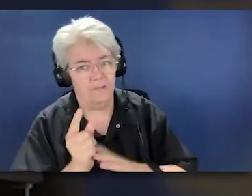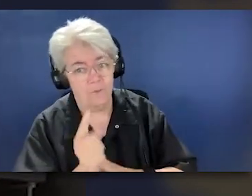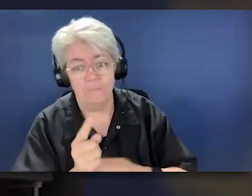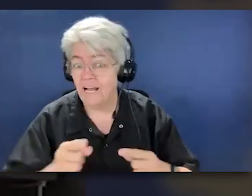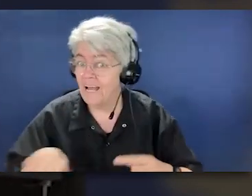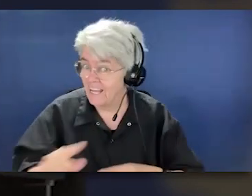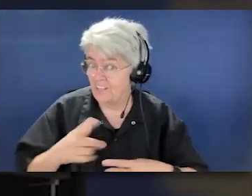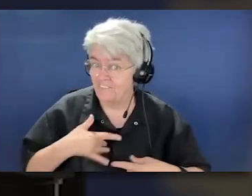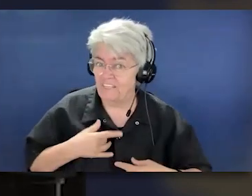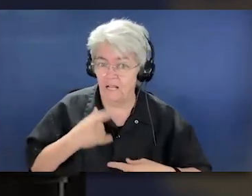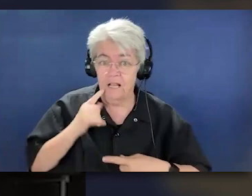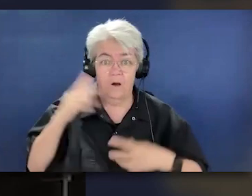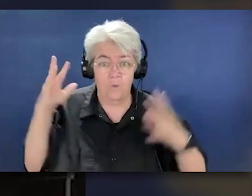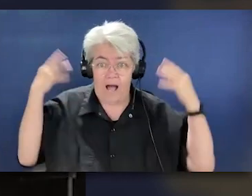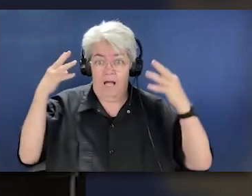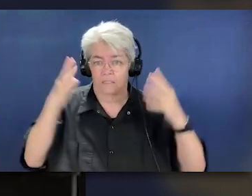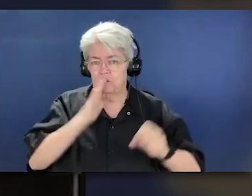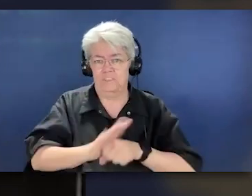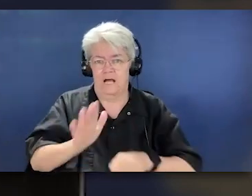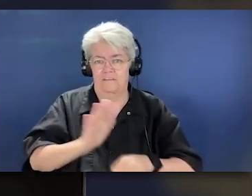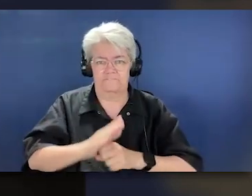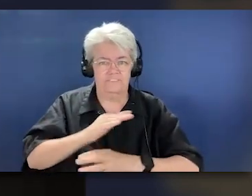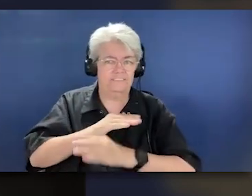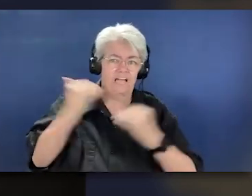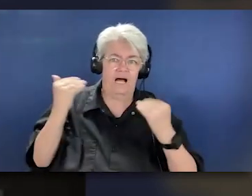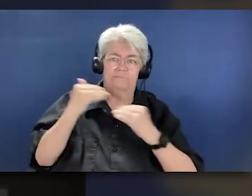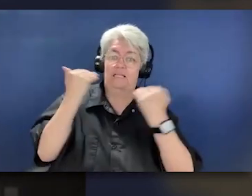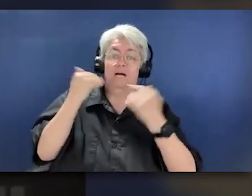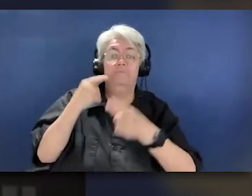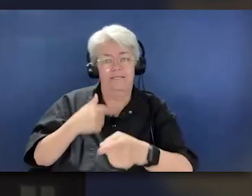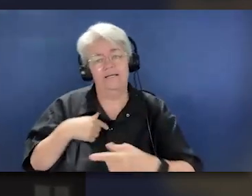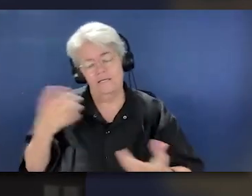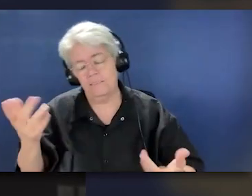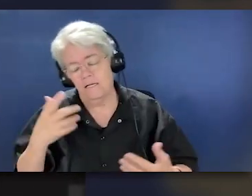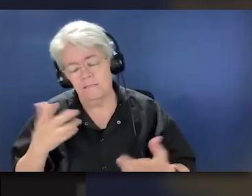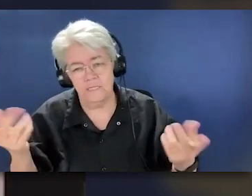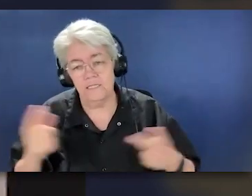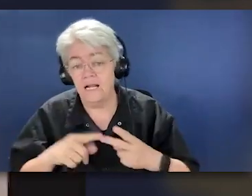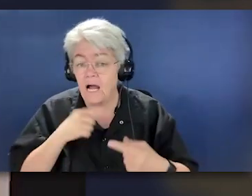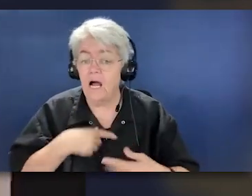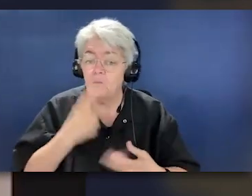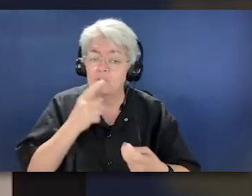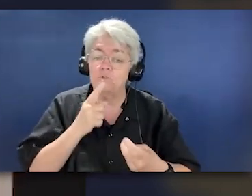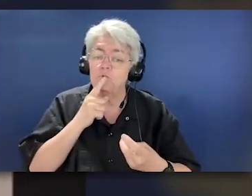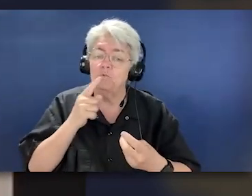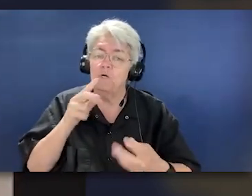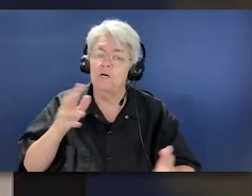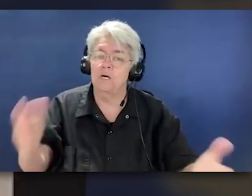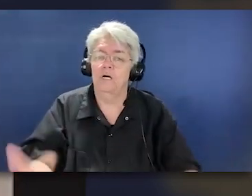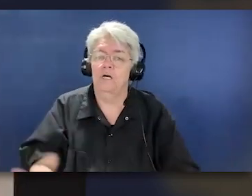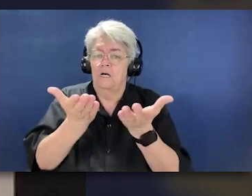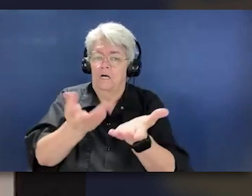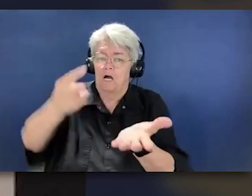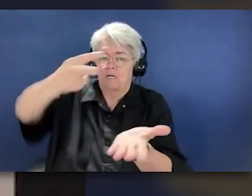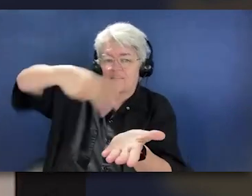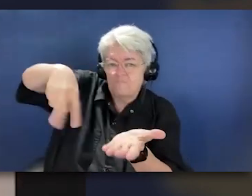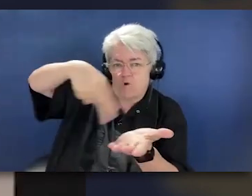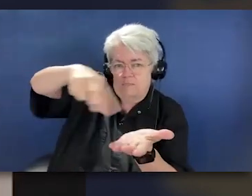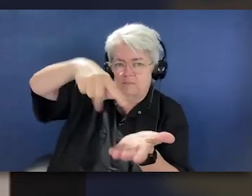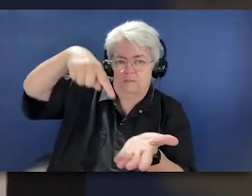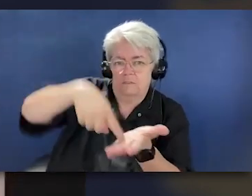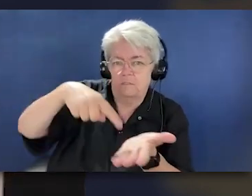wild moments, actually"? Yeah, myself as well. But I want to confront some of what